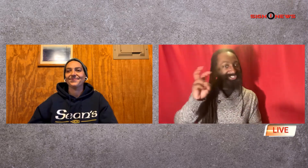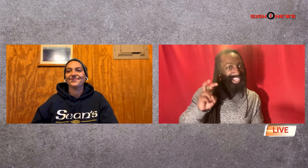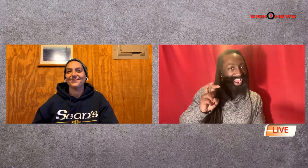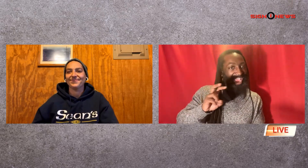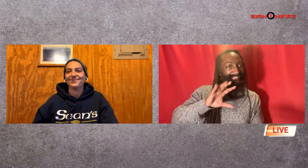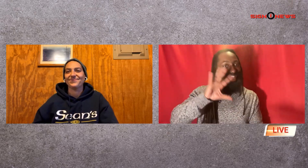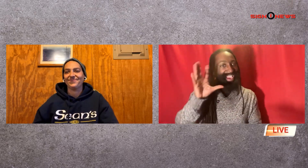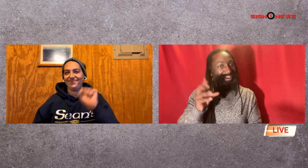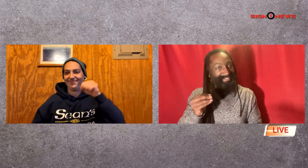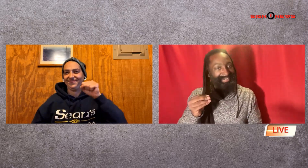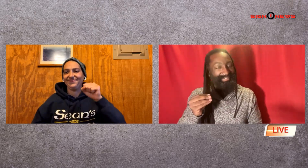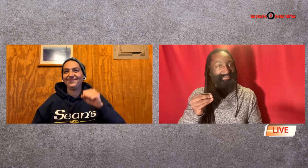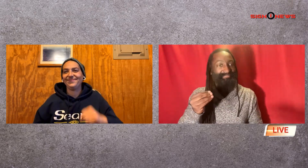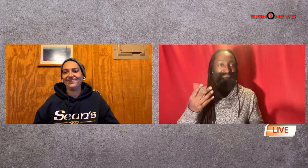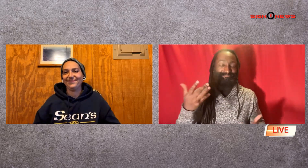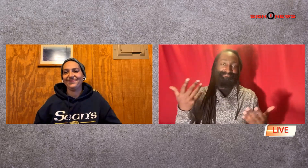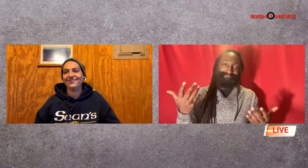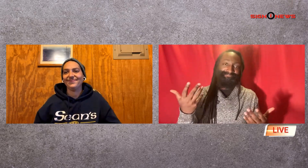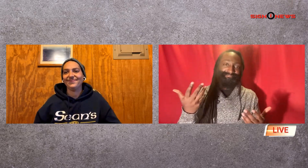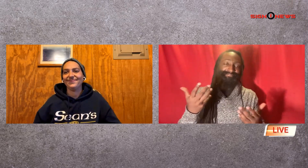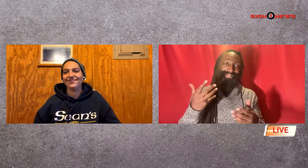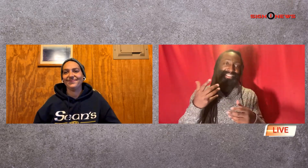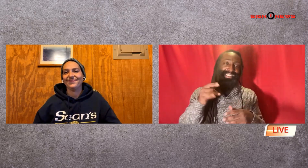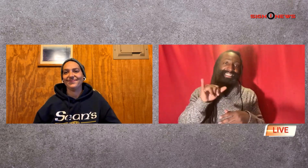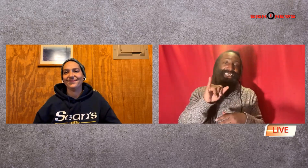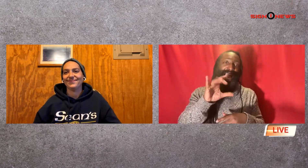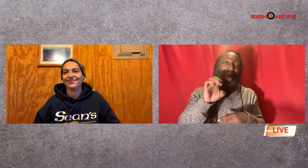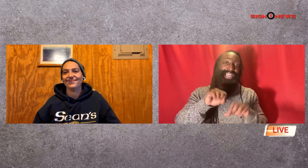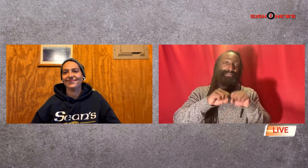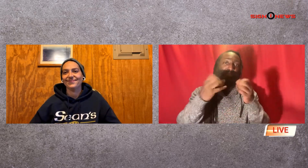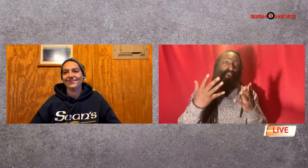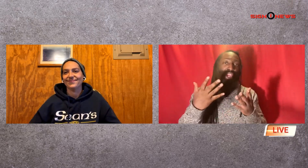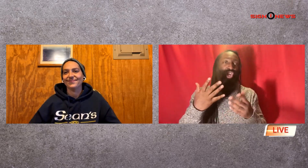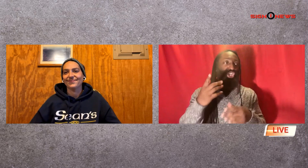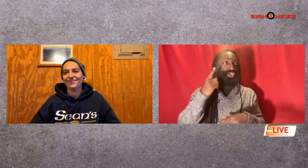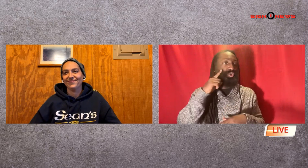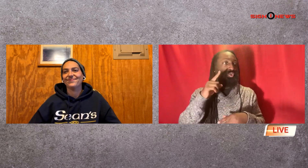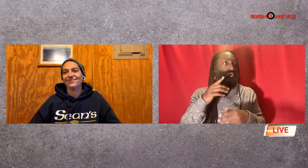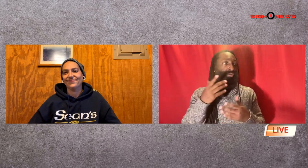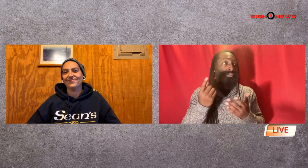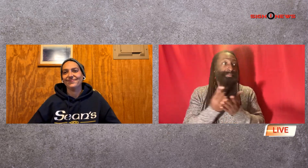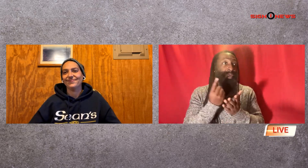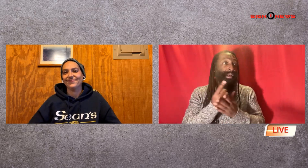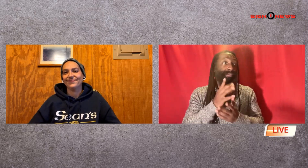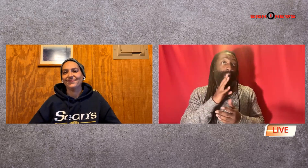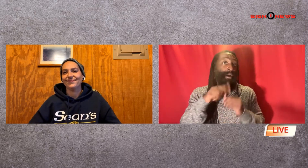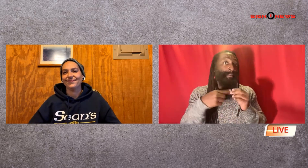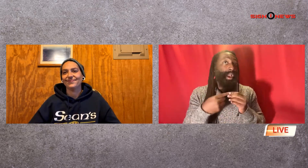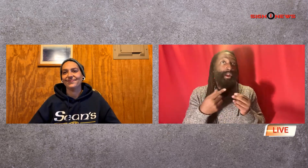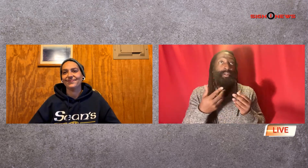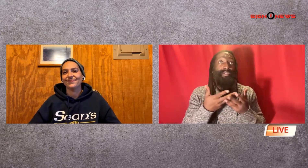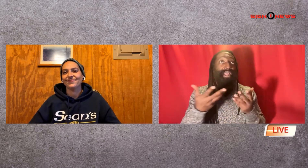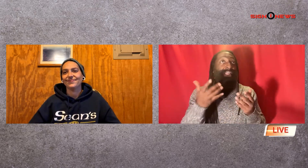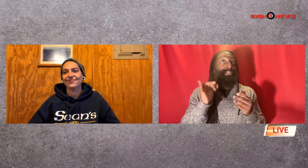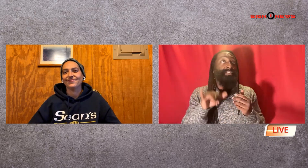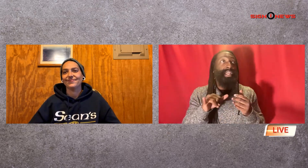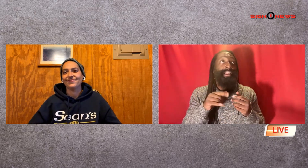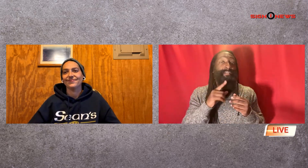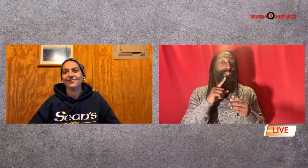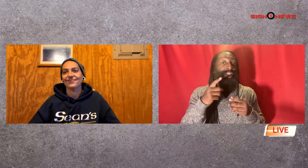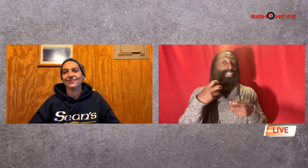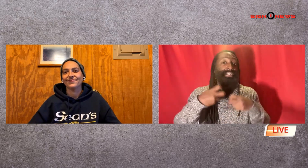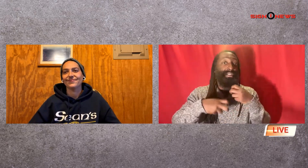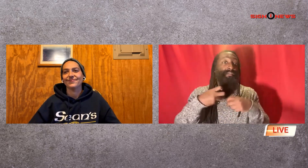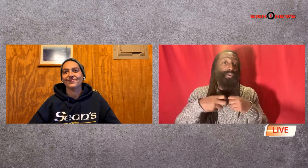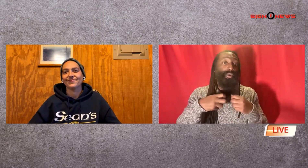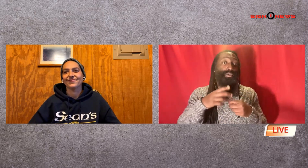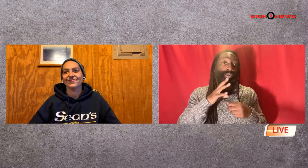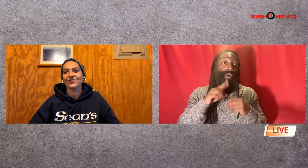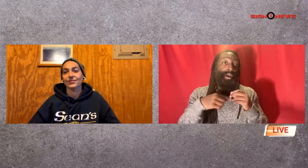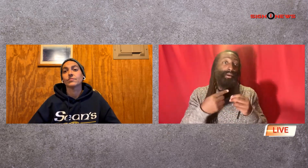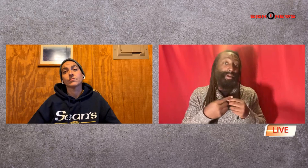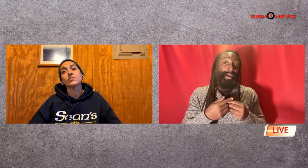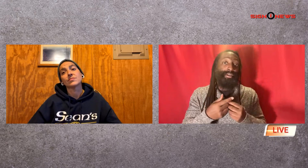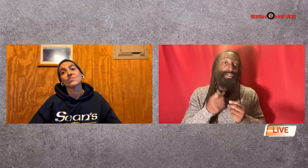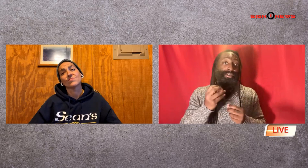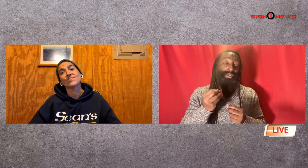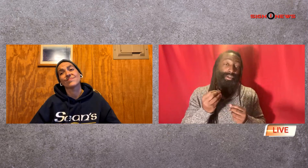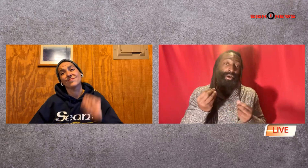jazz African and sometimes we dance about things that are